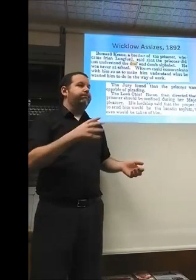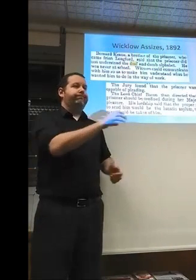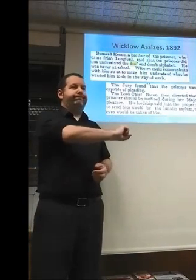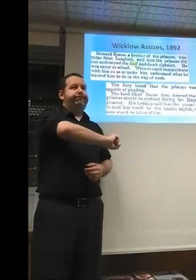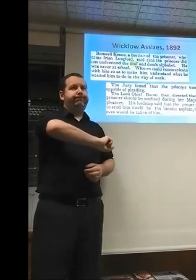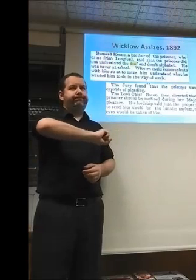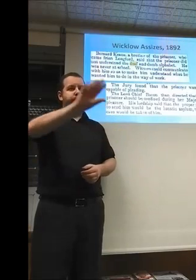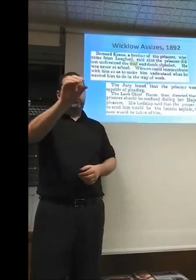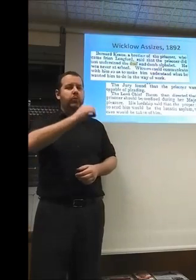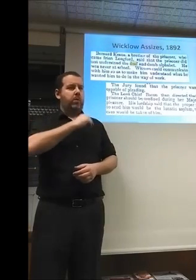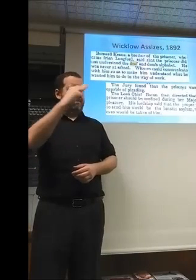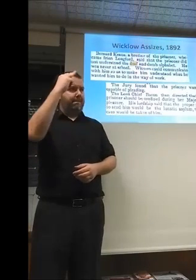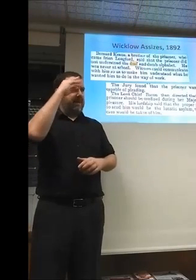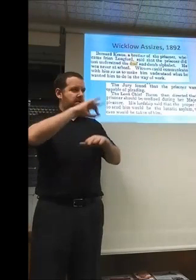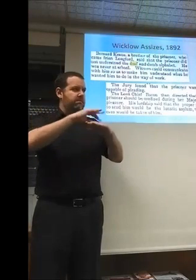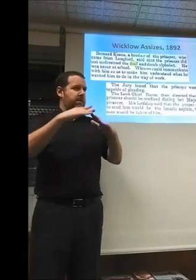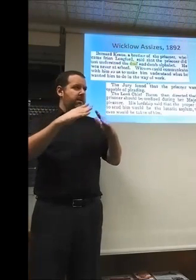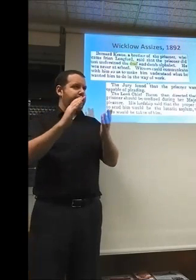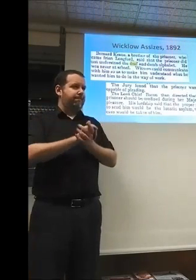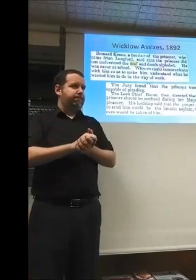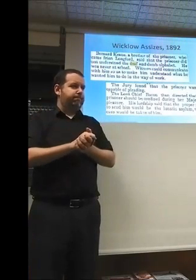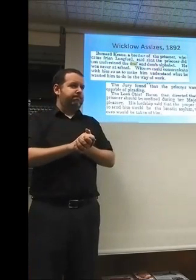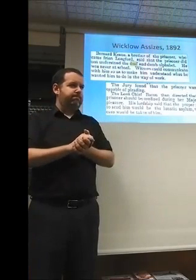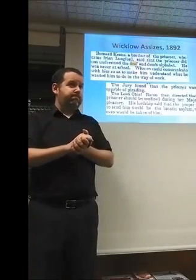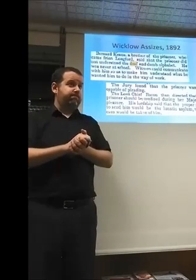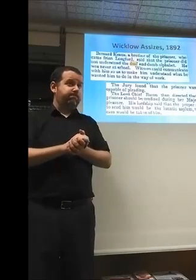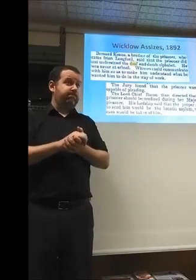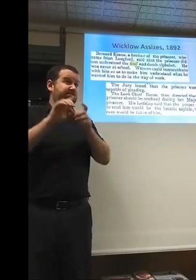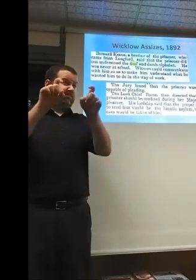So Patrick was quite a troublesome character but he himself suffered in this case and was